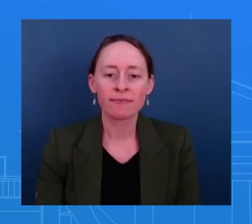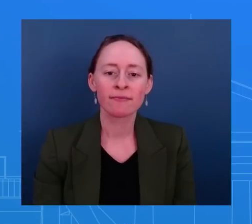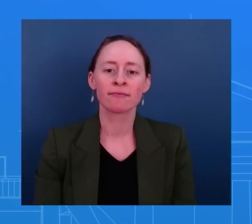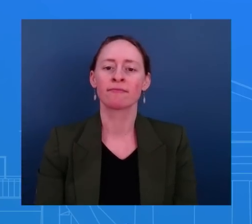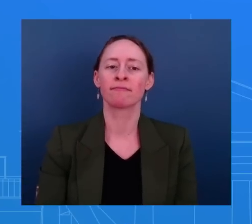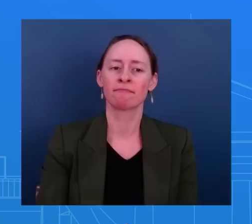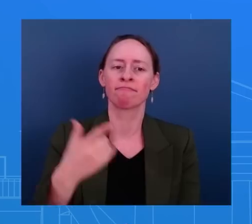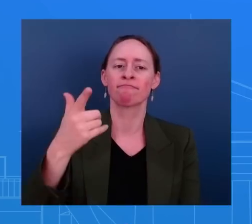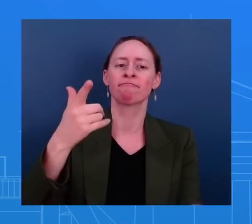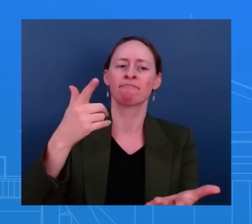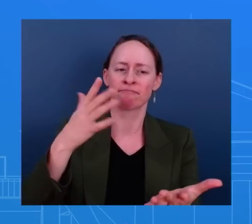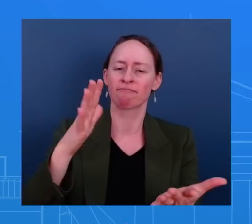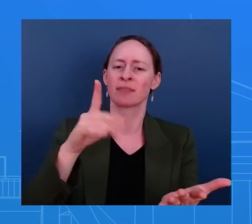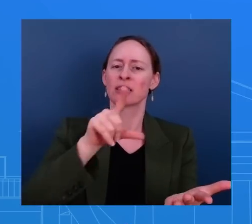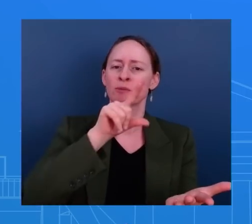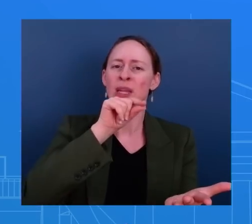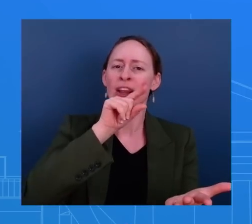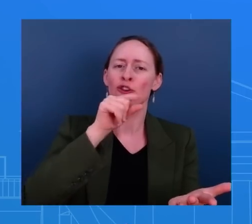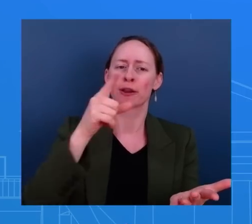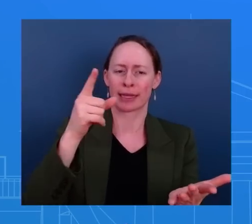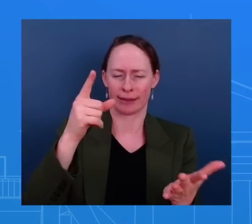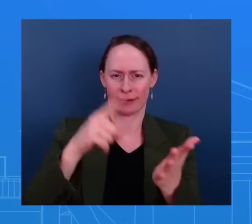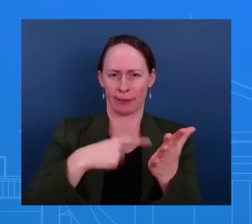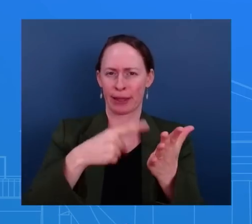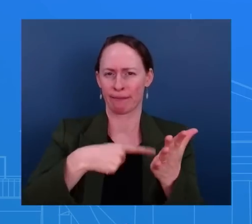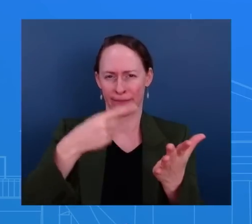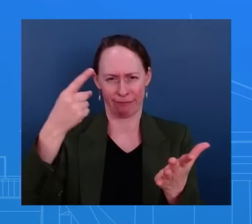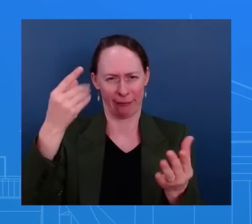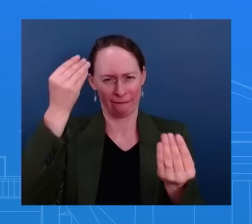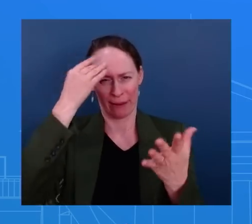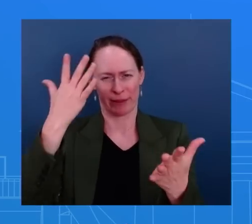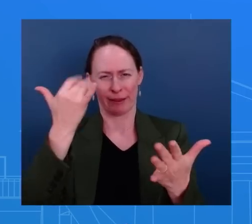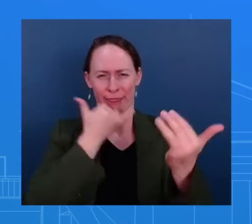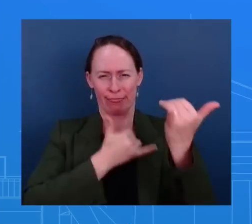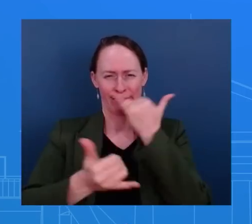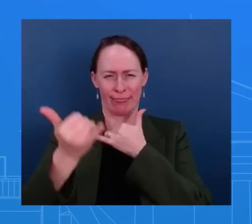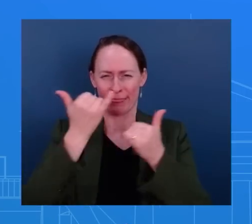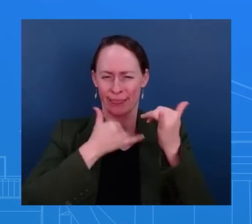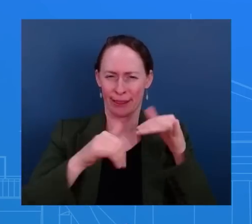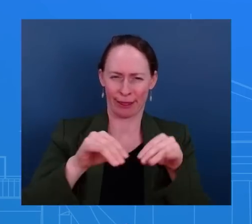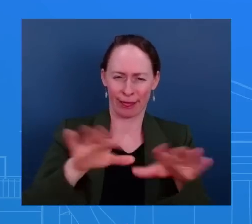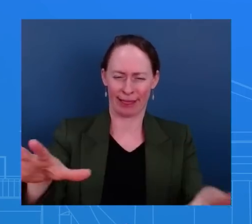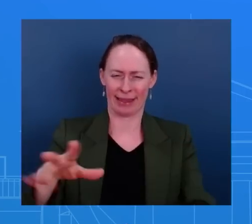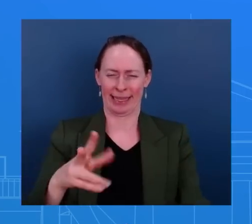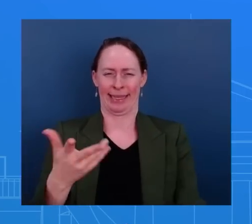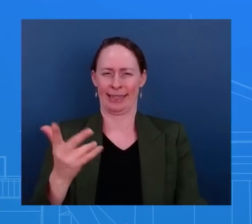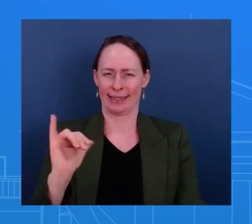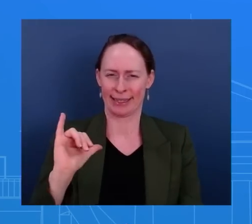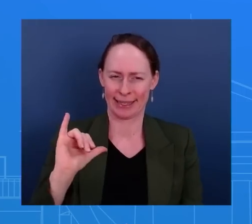It's a -- you know, it's an America issue. What role does the White House or the president